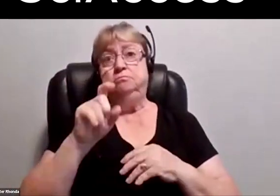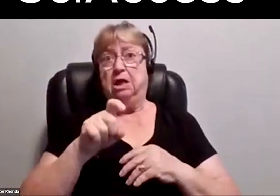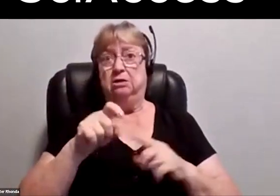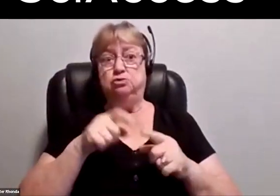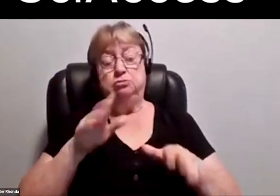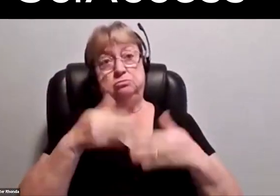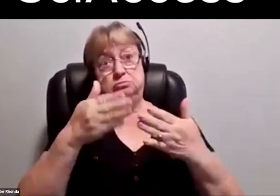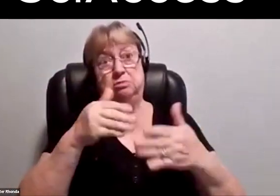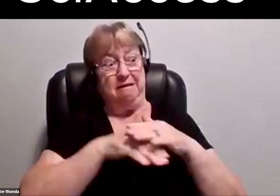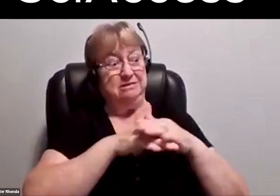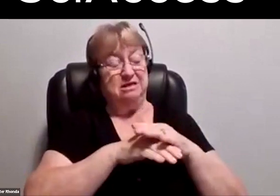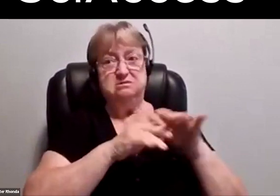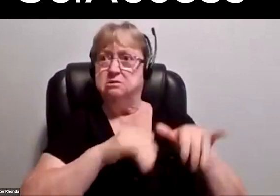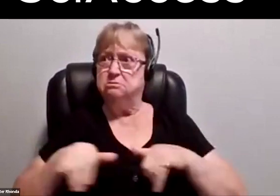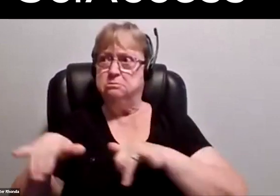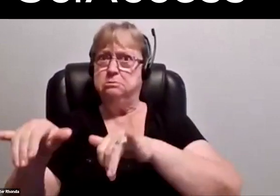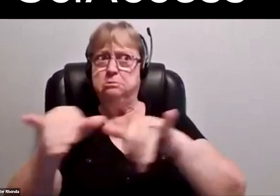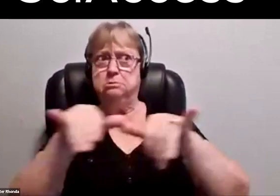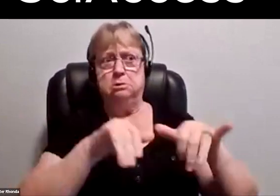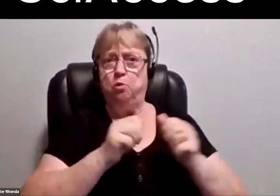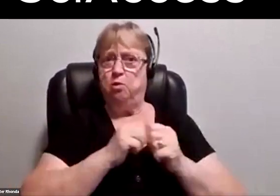among many, many different kinds of disabilities.